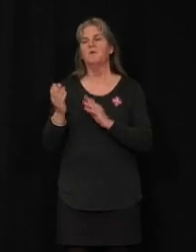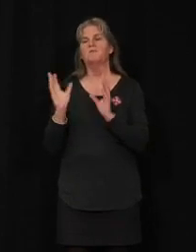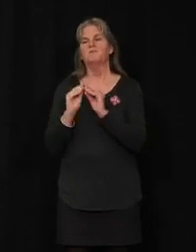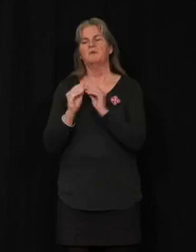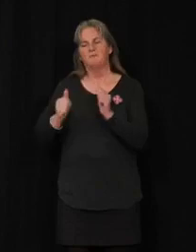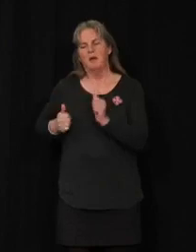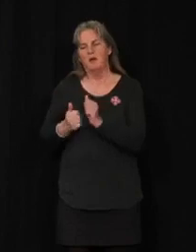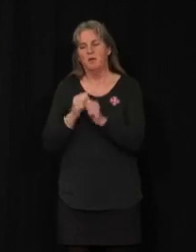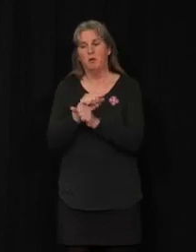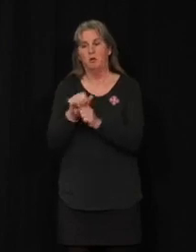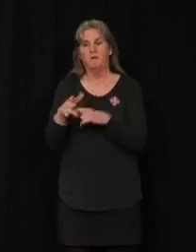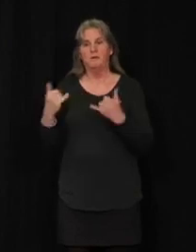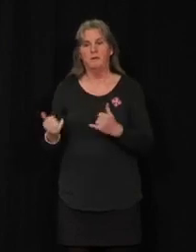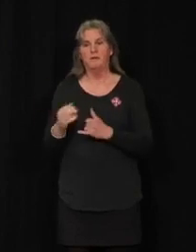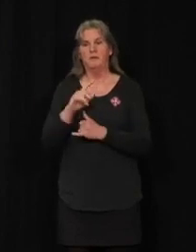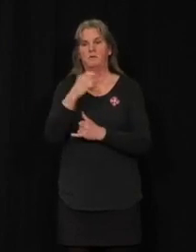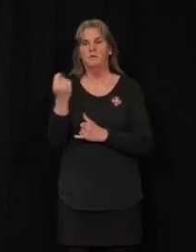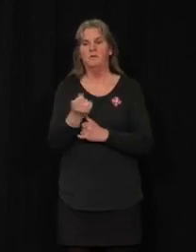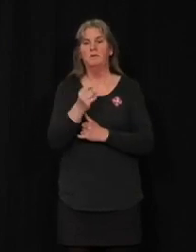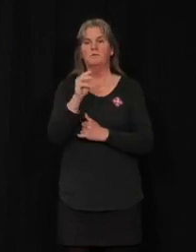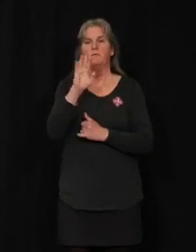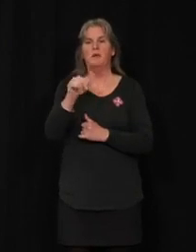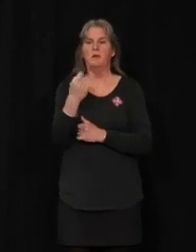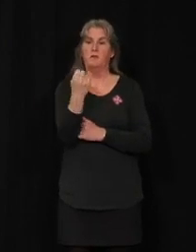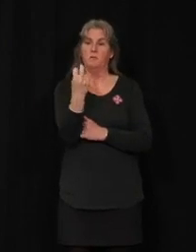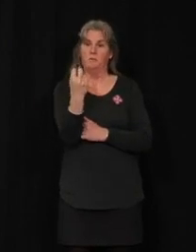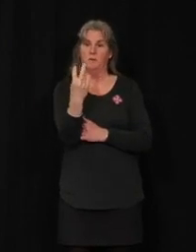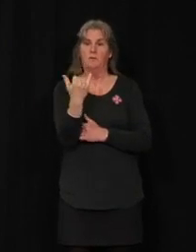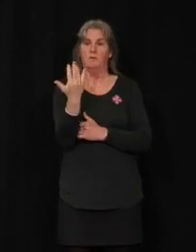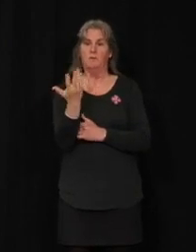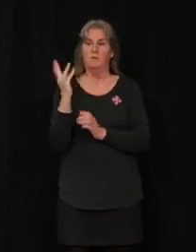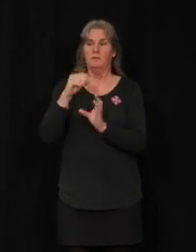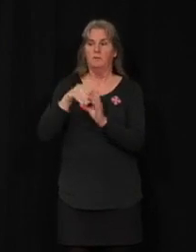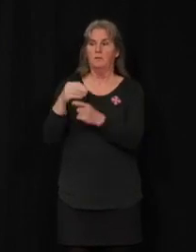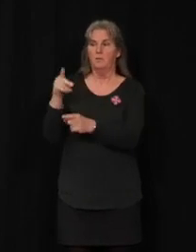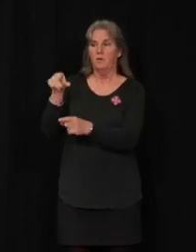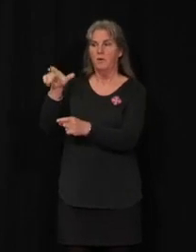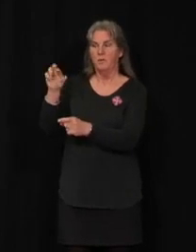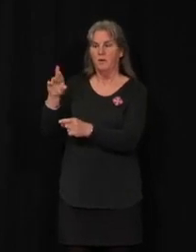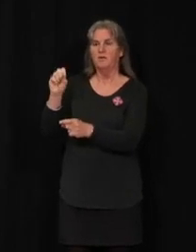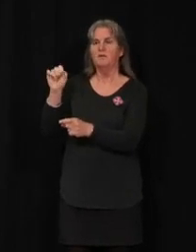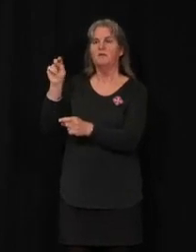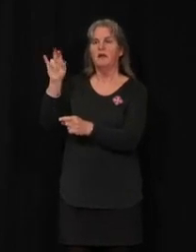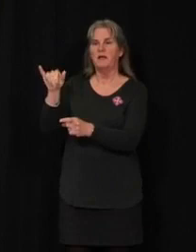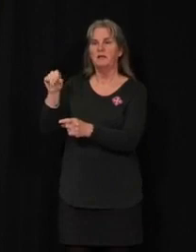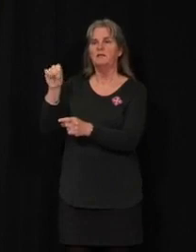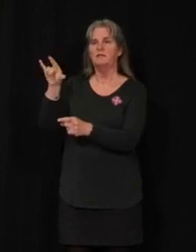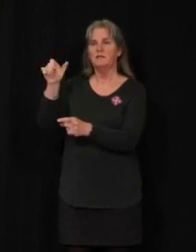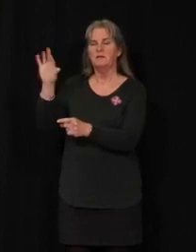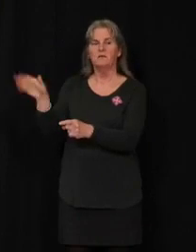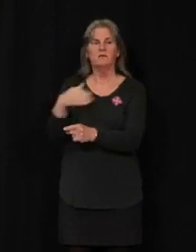update for Tuesday, May 12th. We are joined by the Yukon Premier Sandy Silver and the Yukon's Chief Medical Officer of